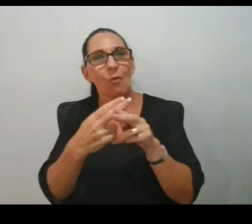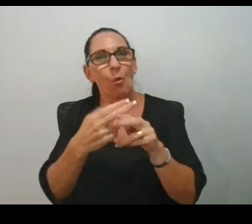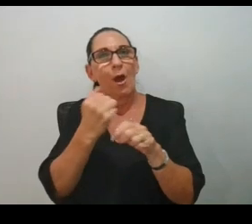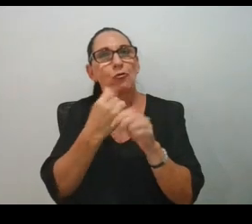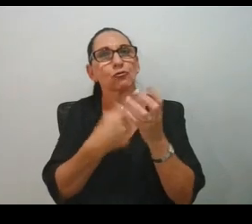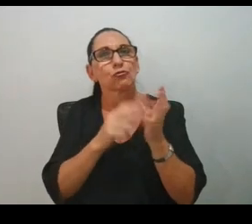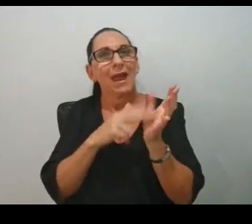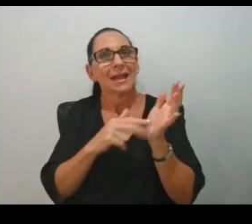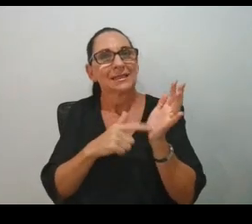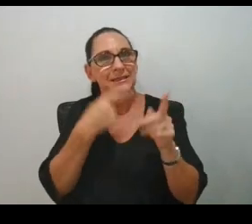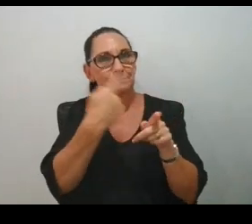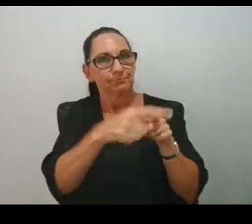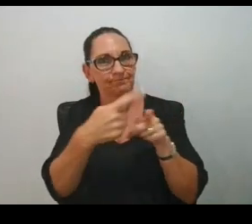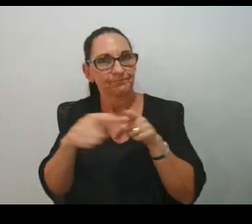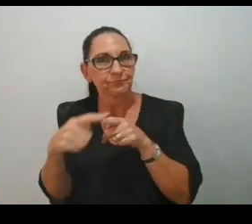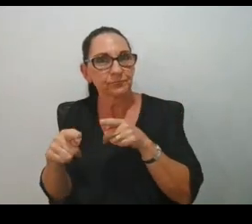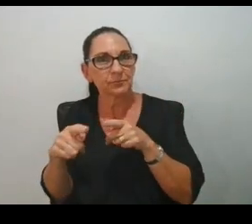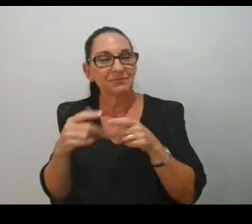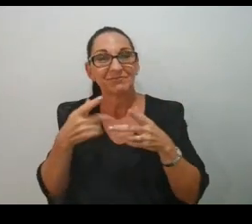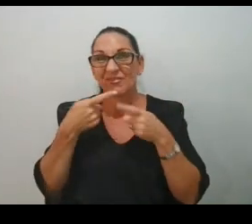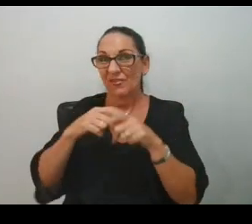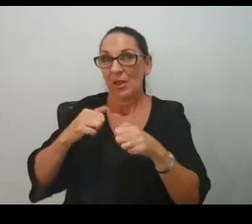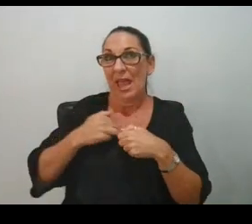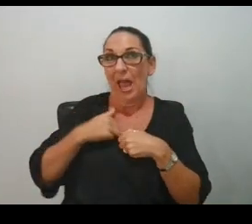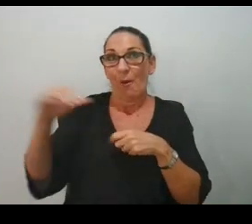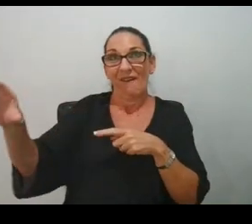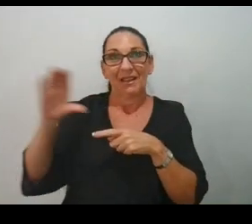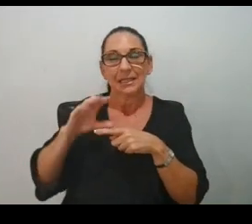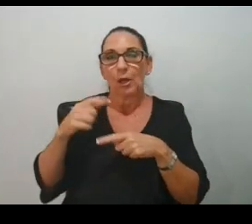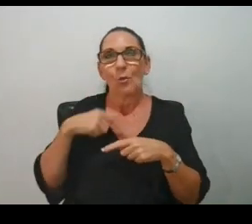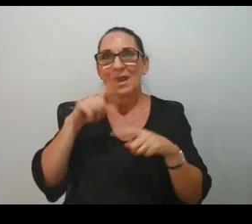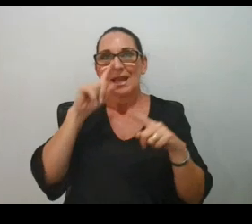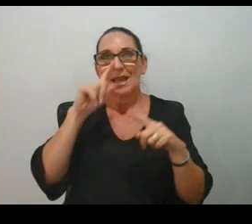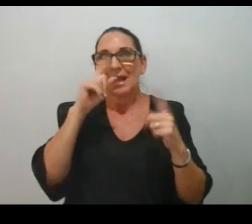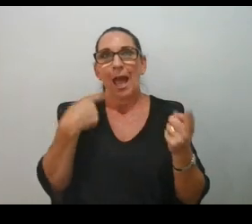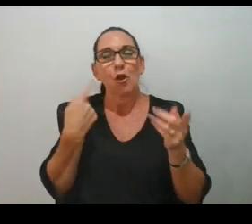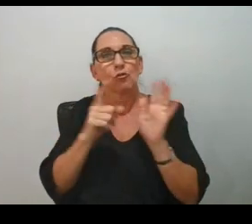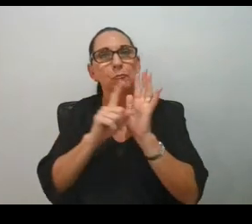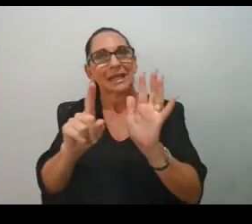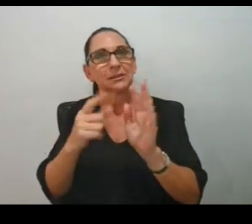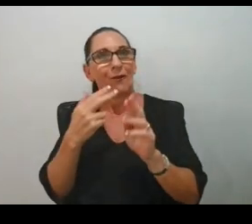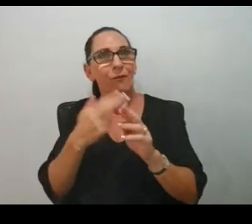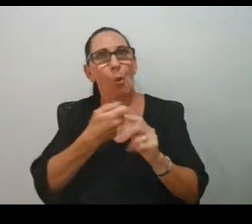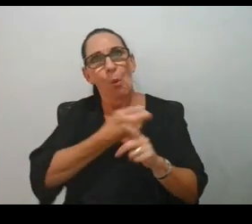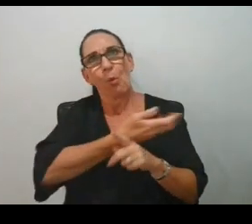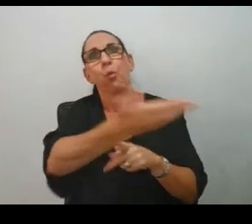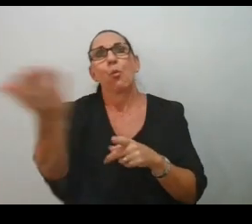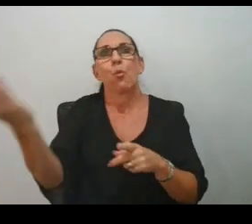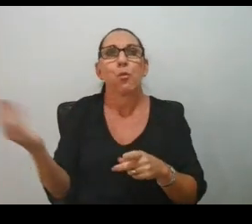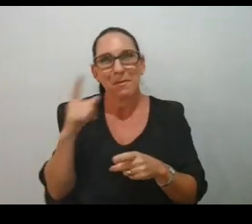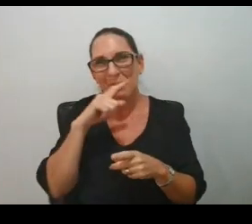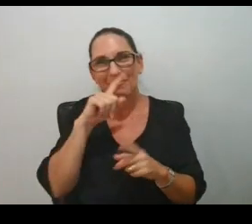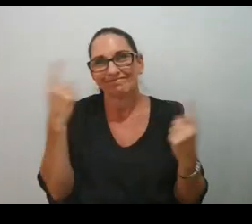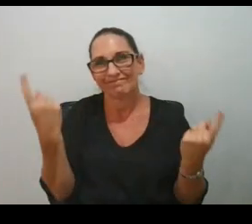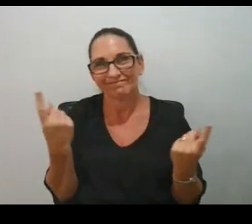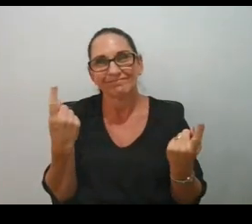we can't provide representation for everyone that we would like to we do provide funding for